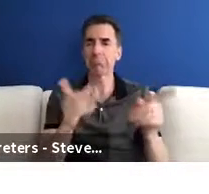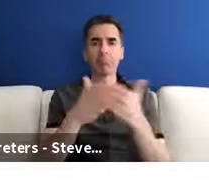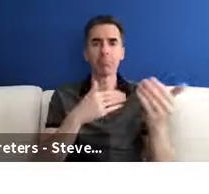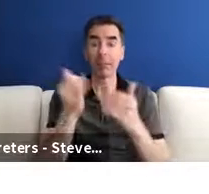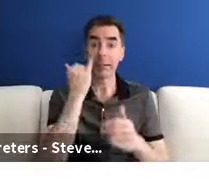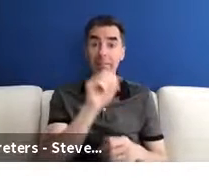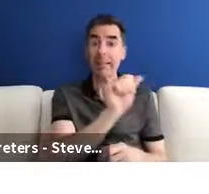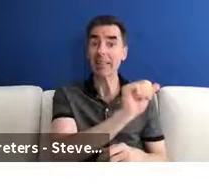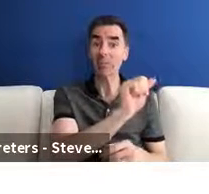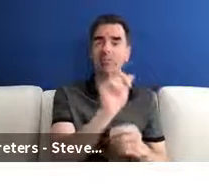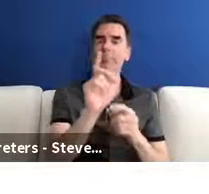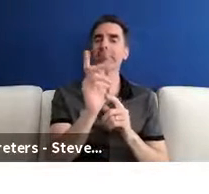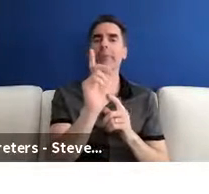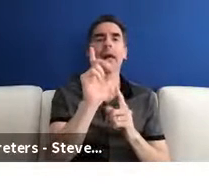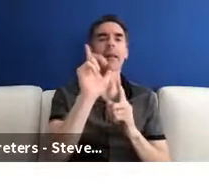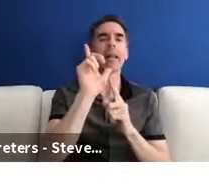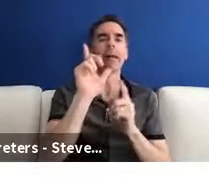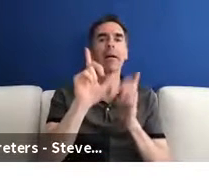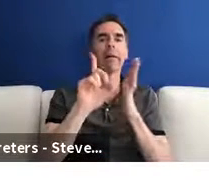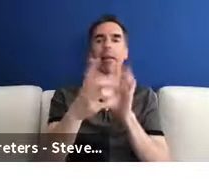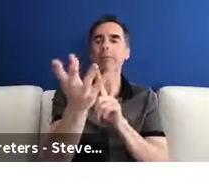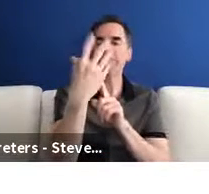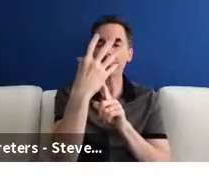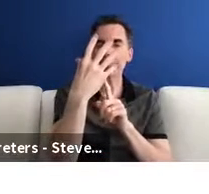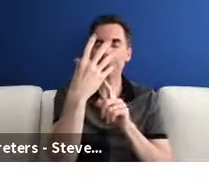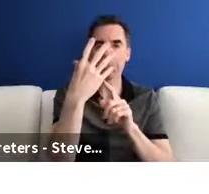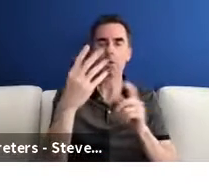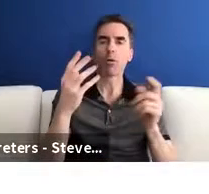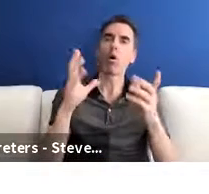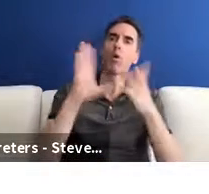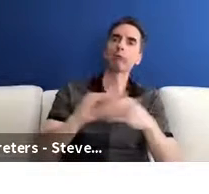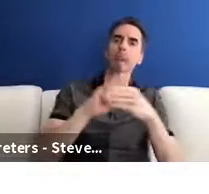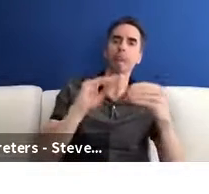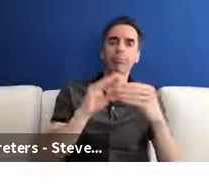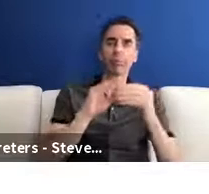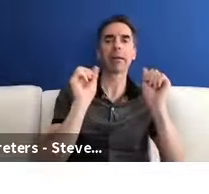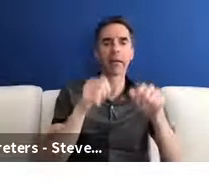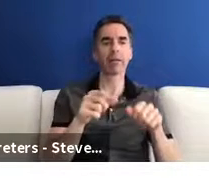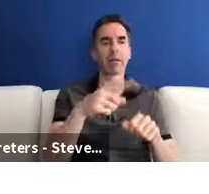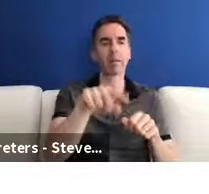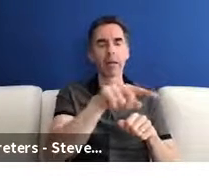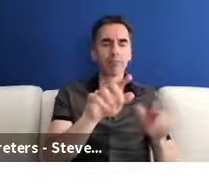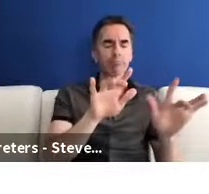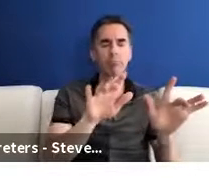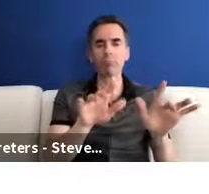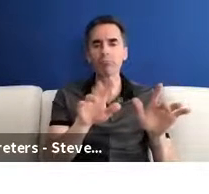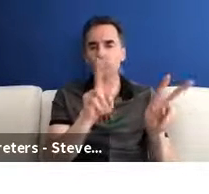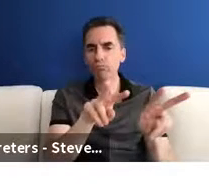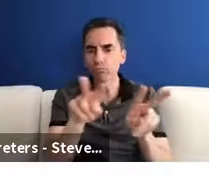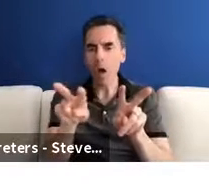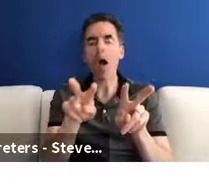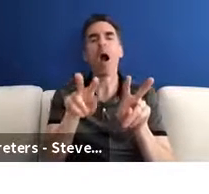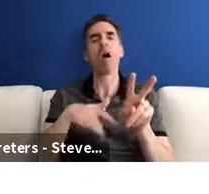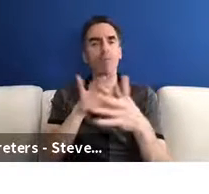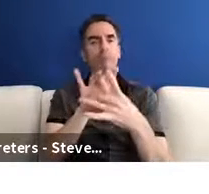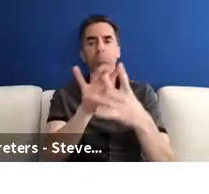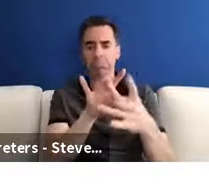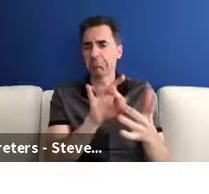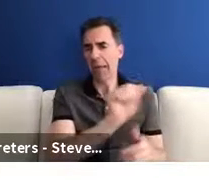you can interject your voice right in feedback and grading and having presentations and things of that nature. So we're going to